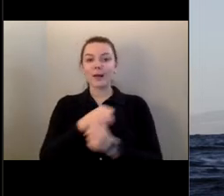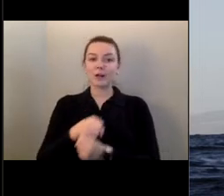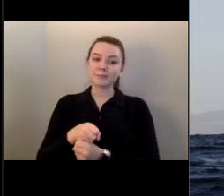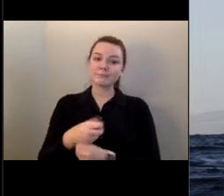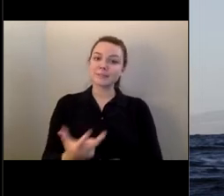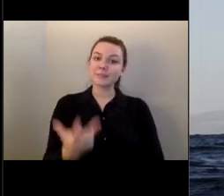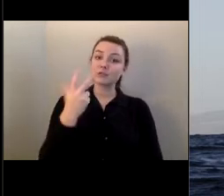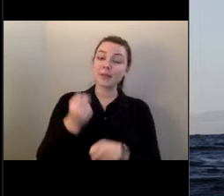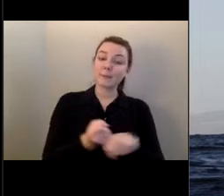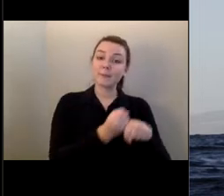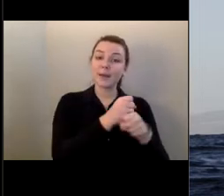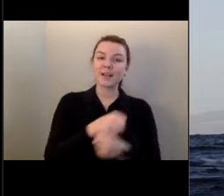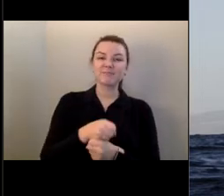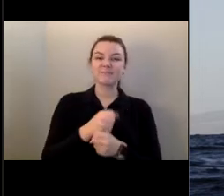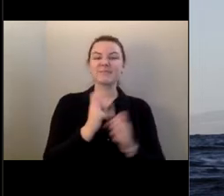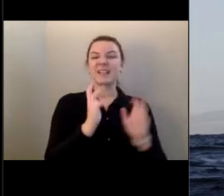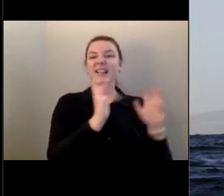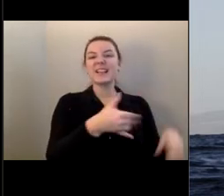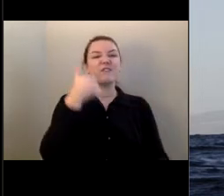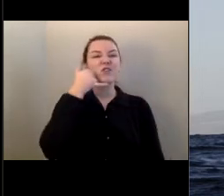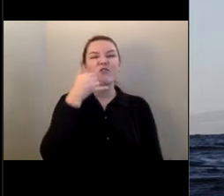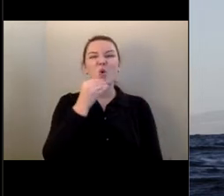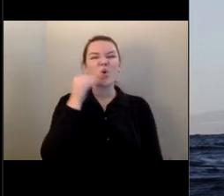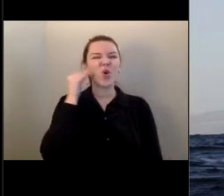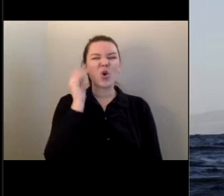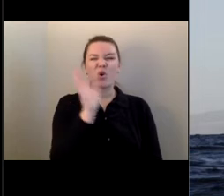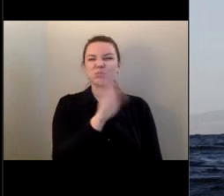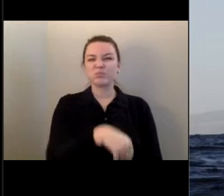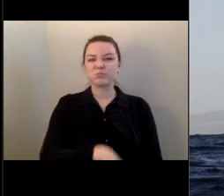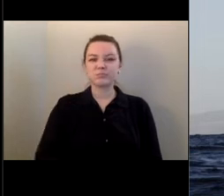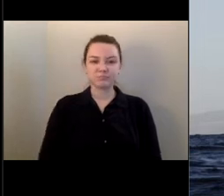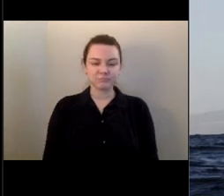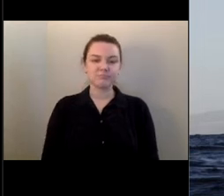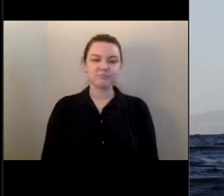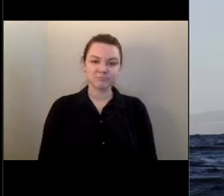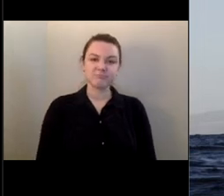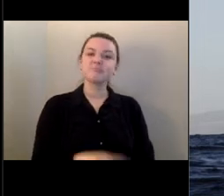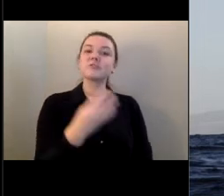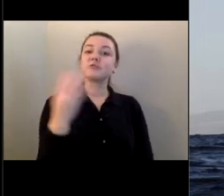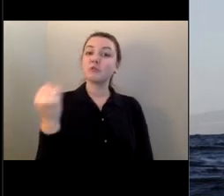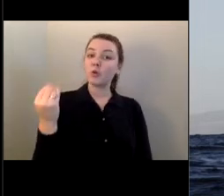Leave your phone at home 14 on the right